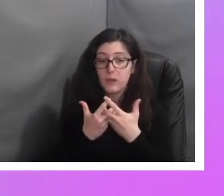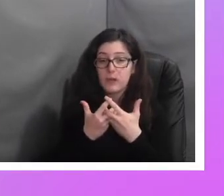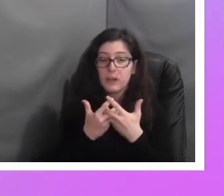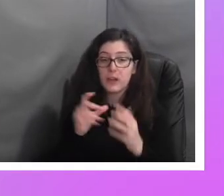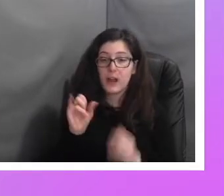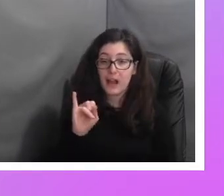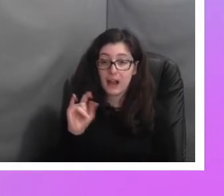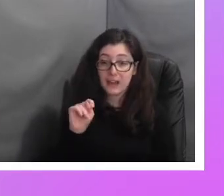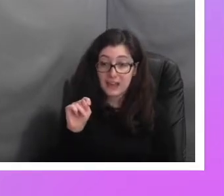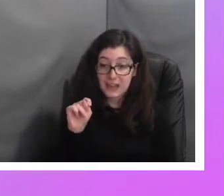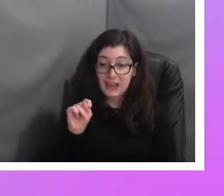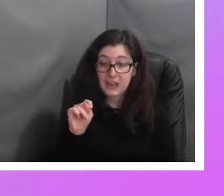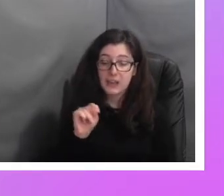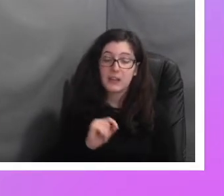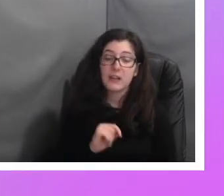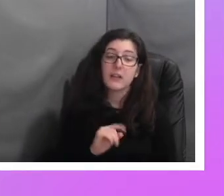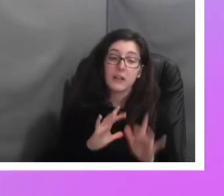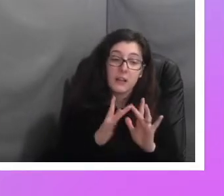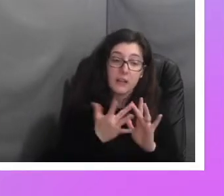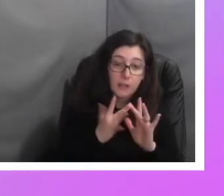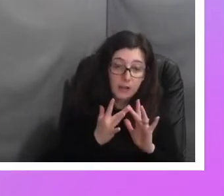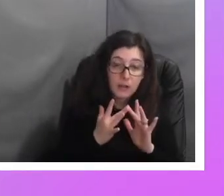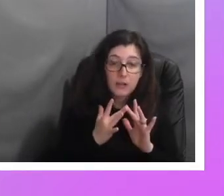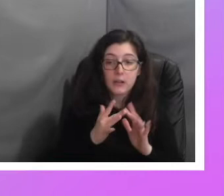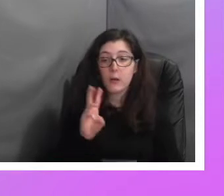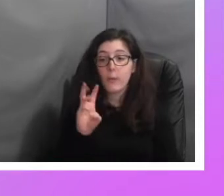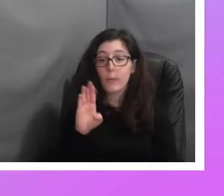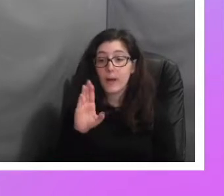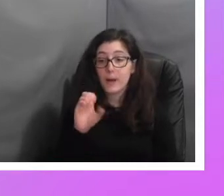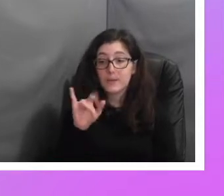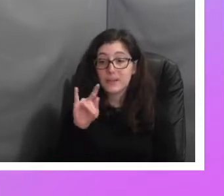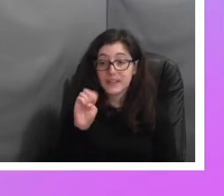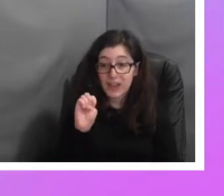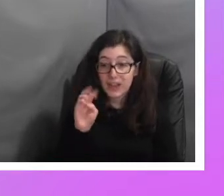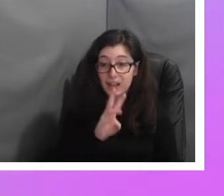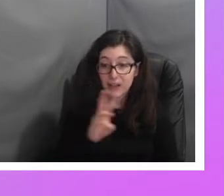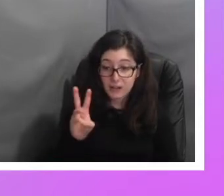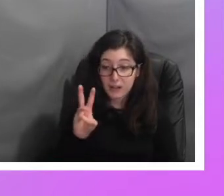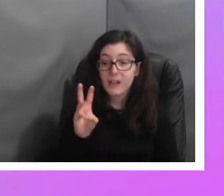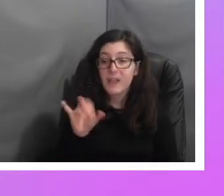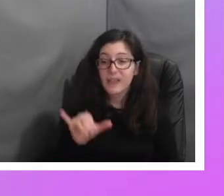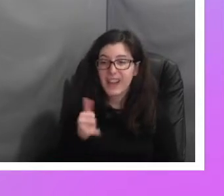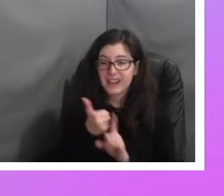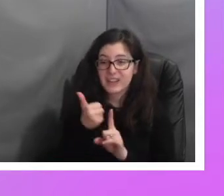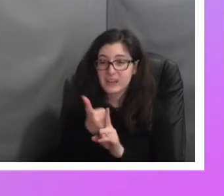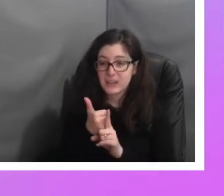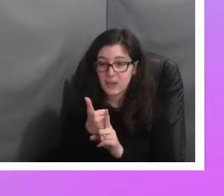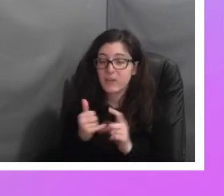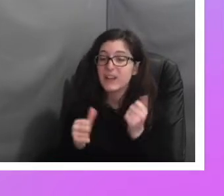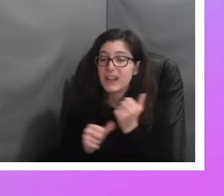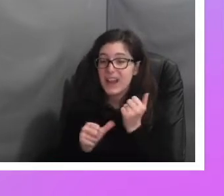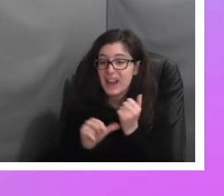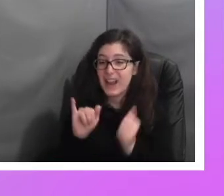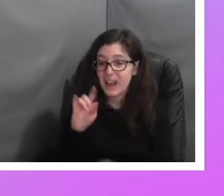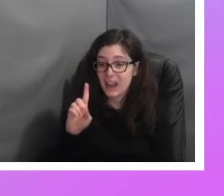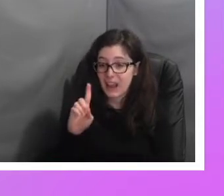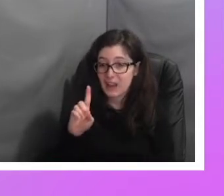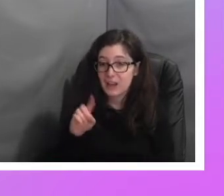such as websites, is an auxiliary aid, so when that is the necessary way to make something communicated effectively